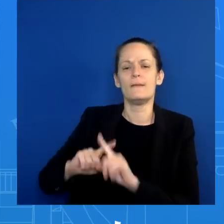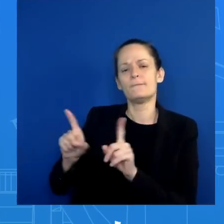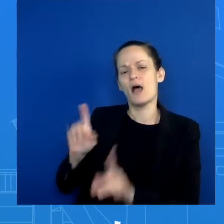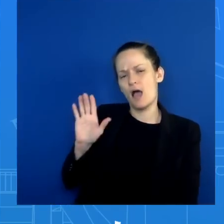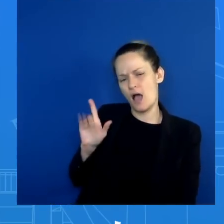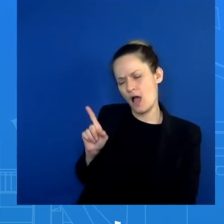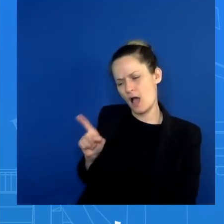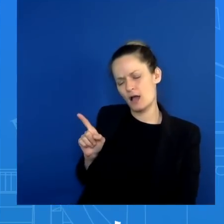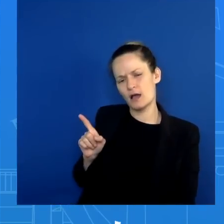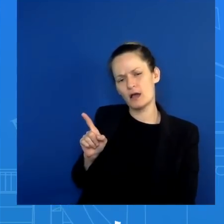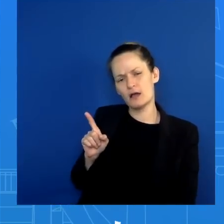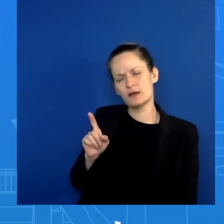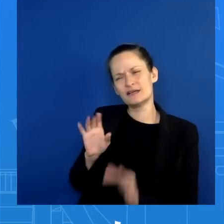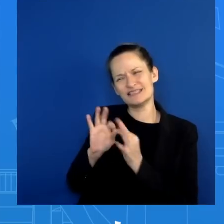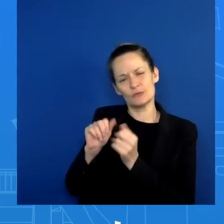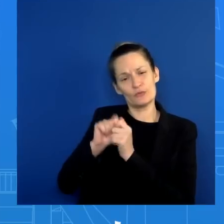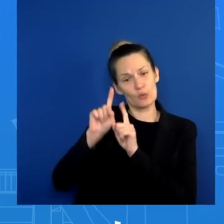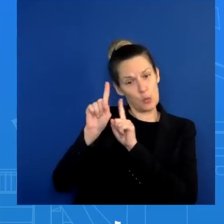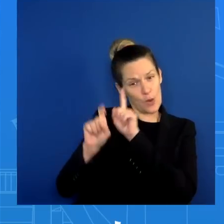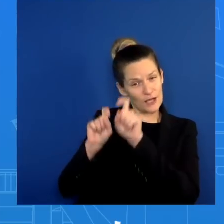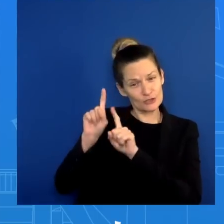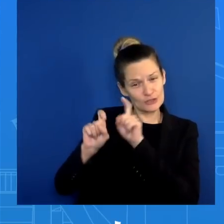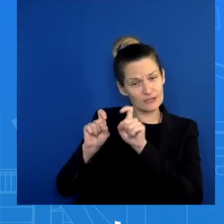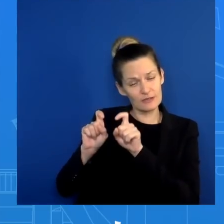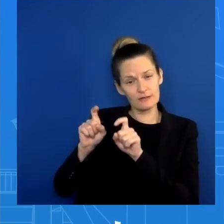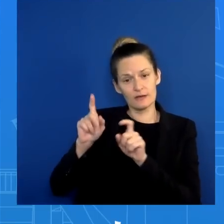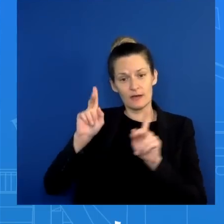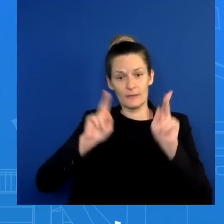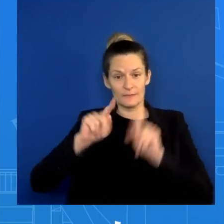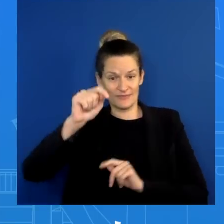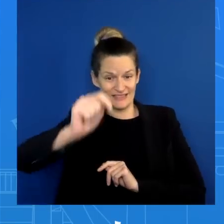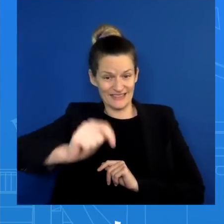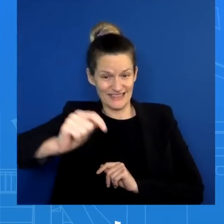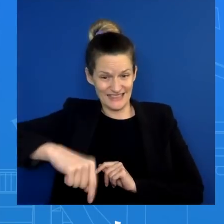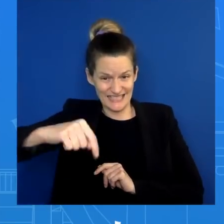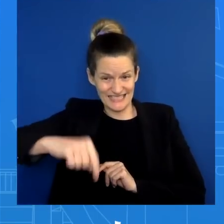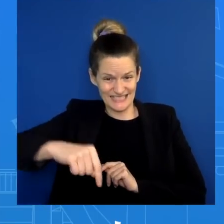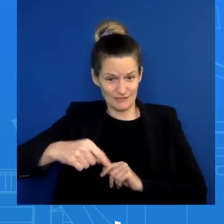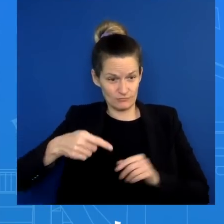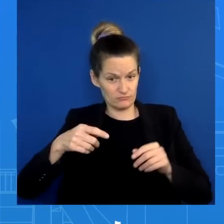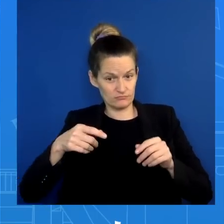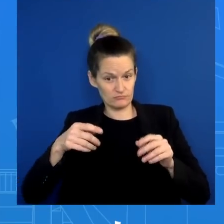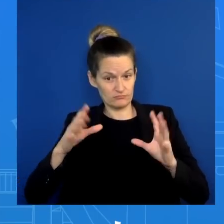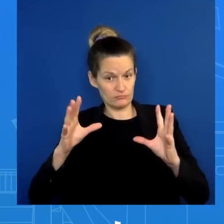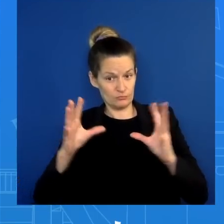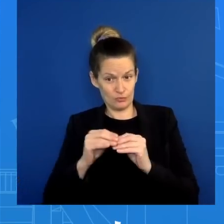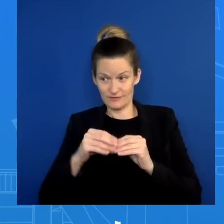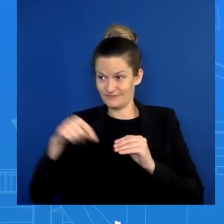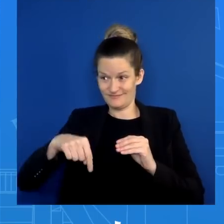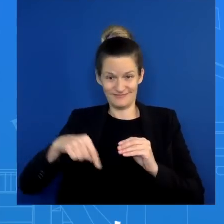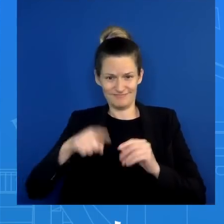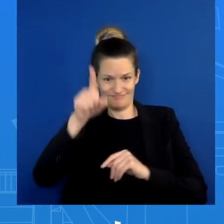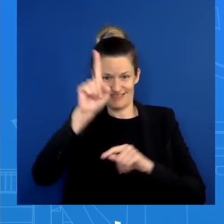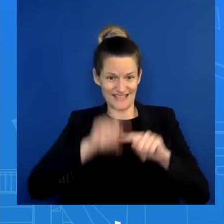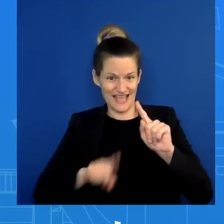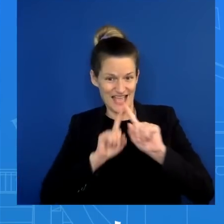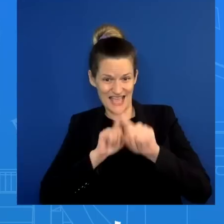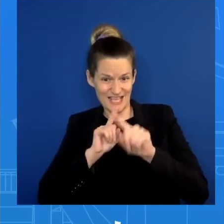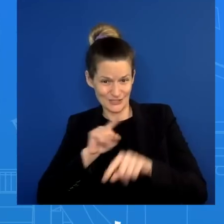from the White House briefing room, the press secretary would literally leave the White House briefing room and go to some other building so that they weren't in a federal facility